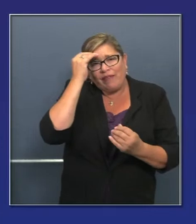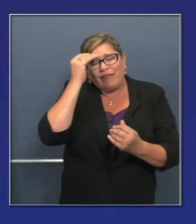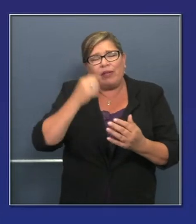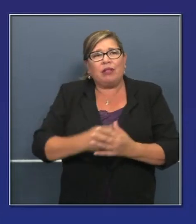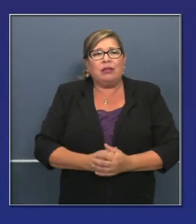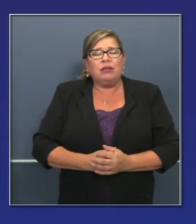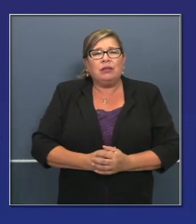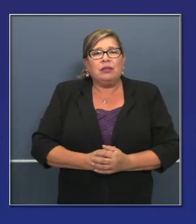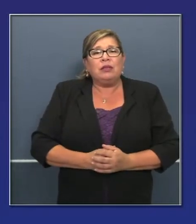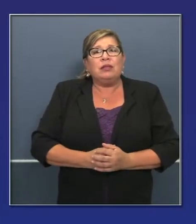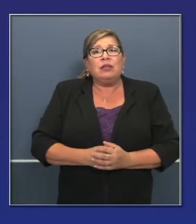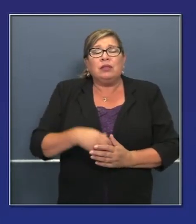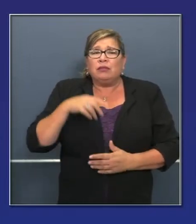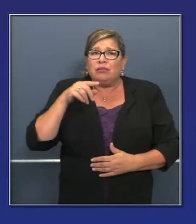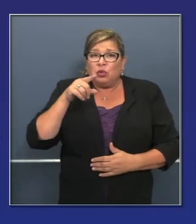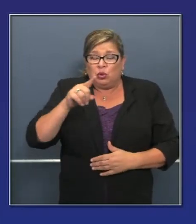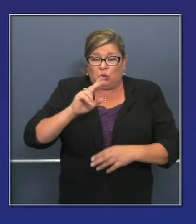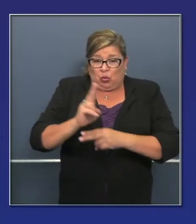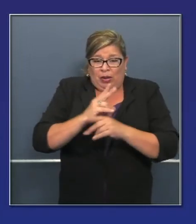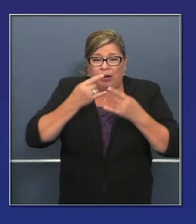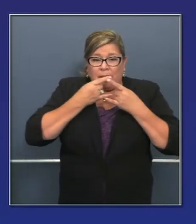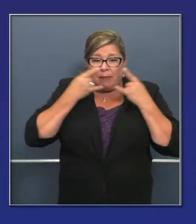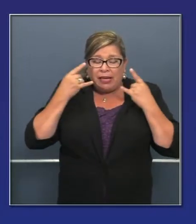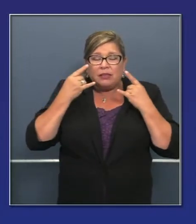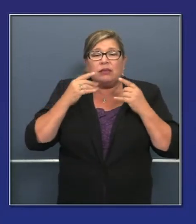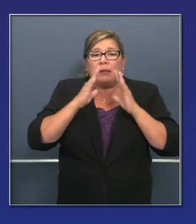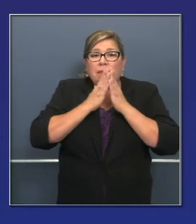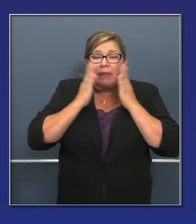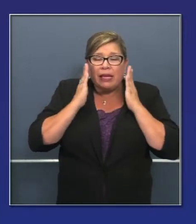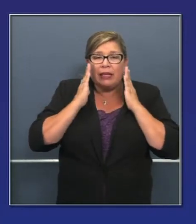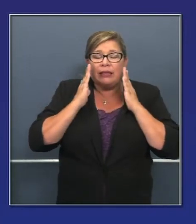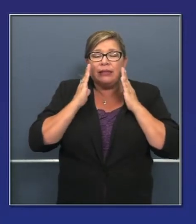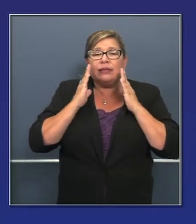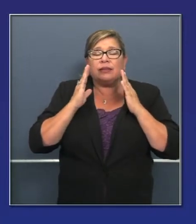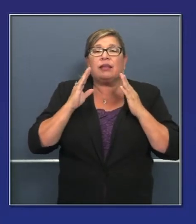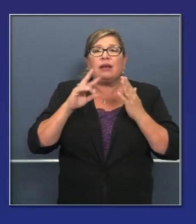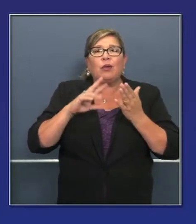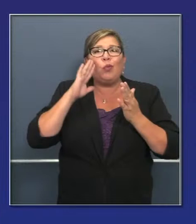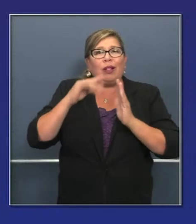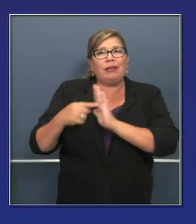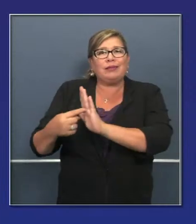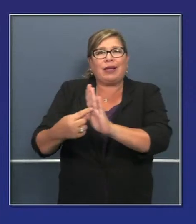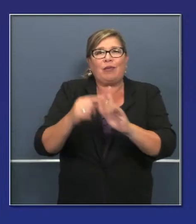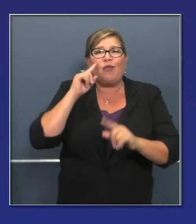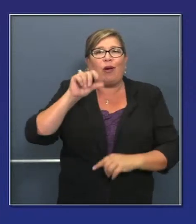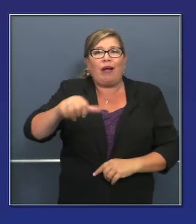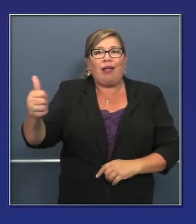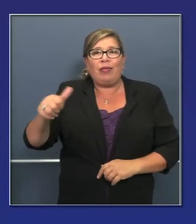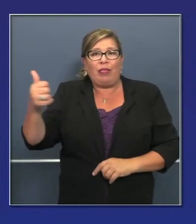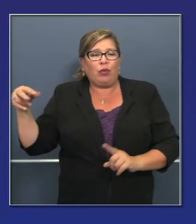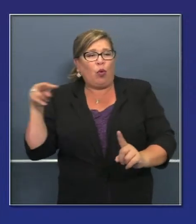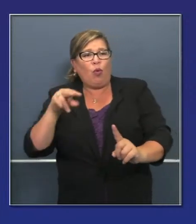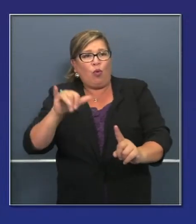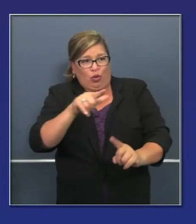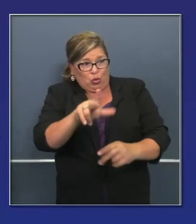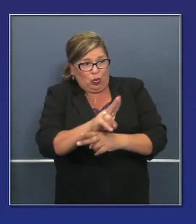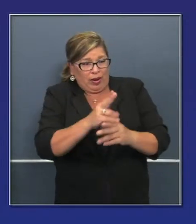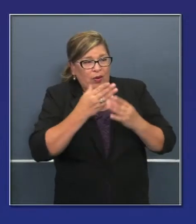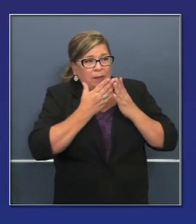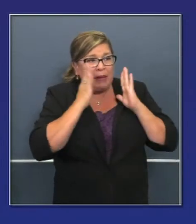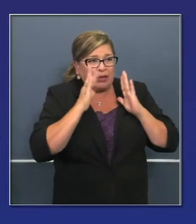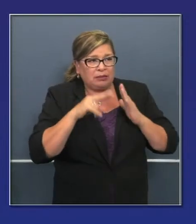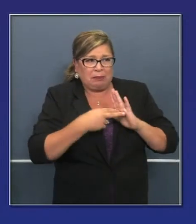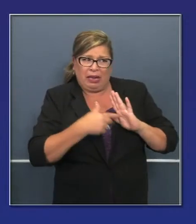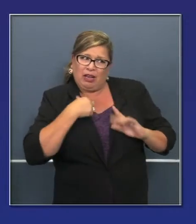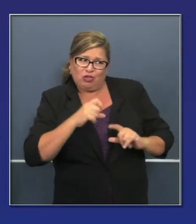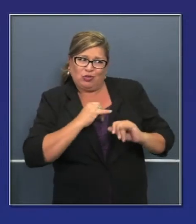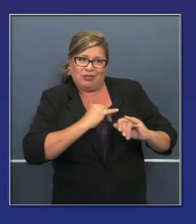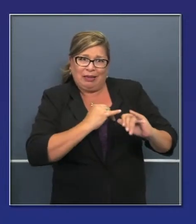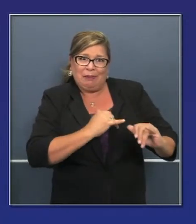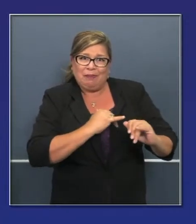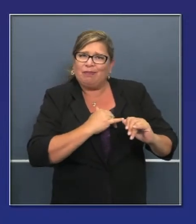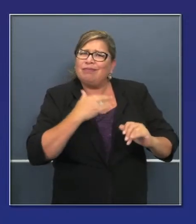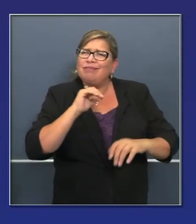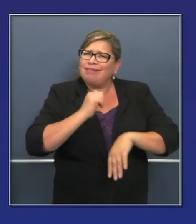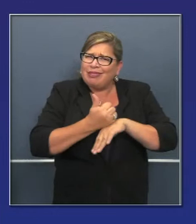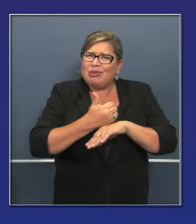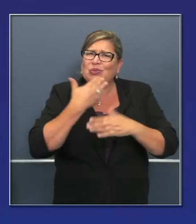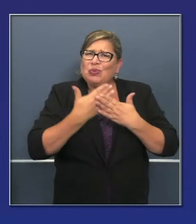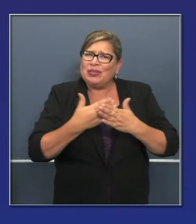good ideas spread success it leaves clues good behavior can be scaled and replicated and will